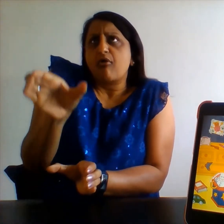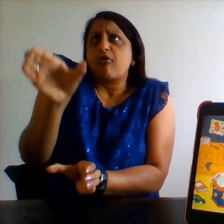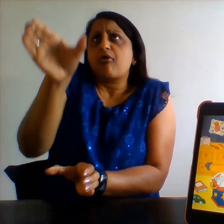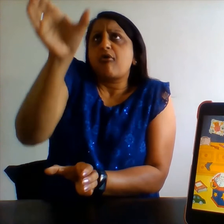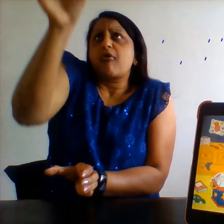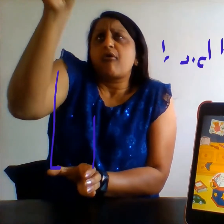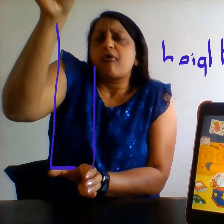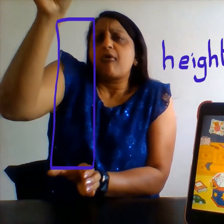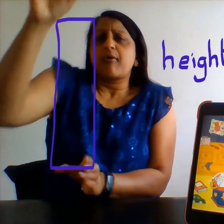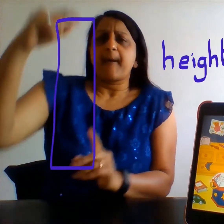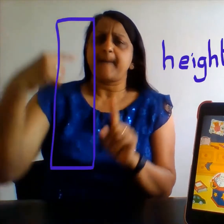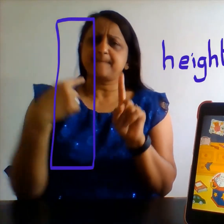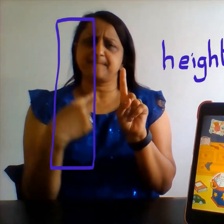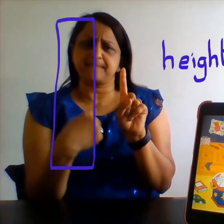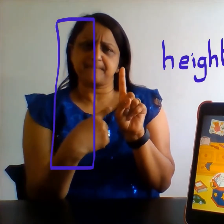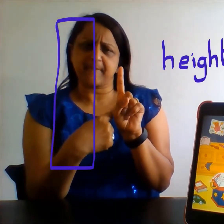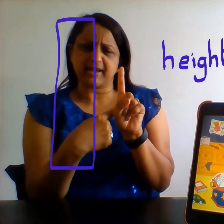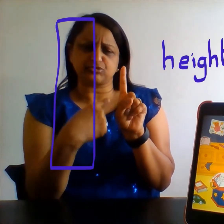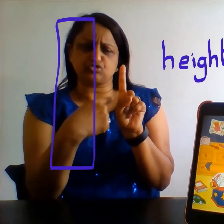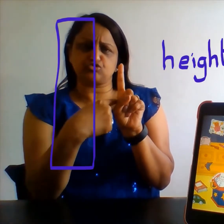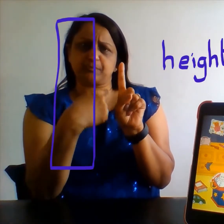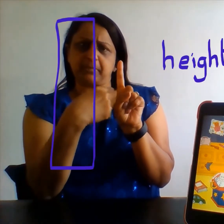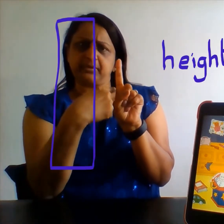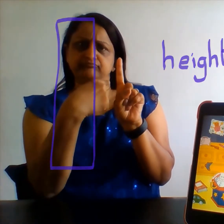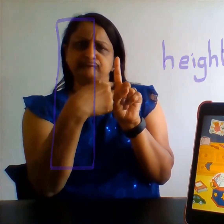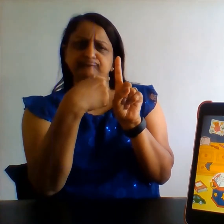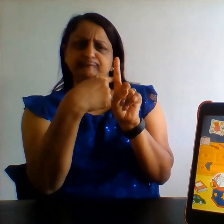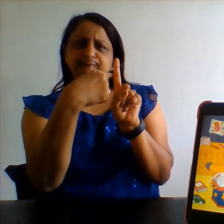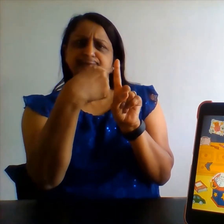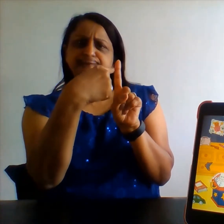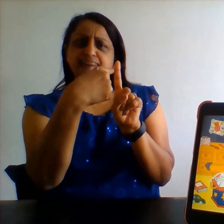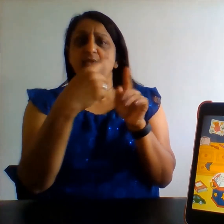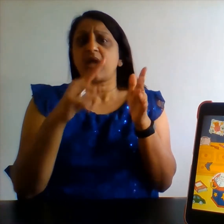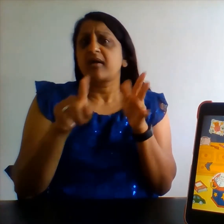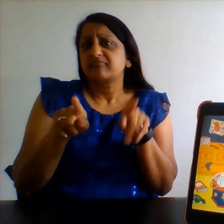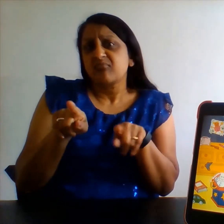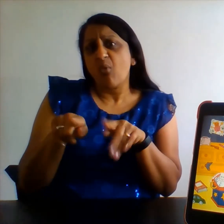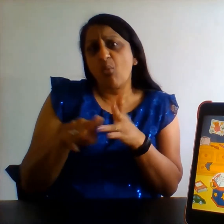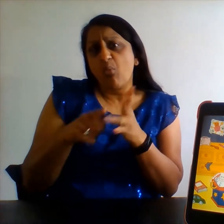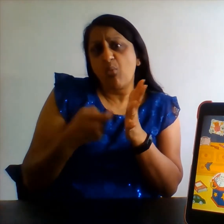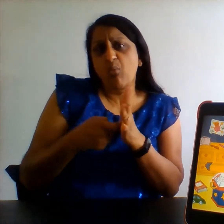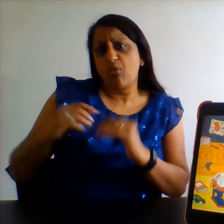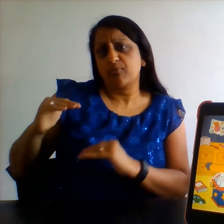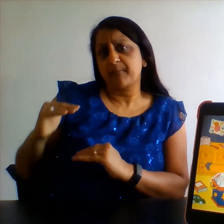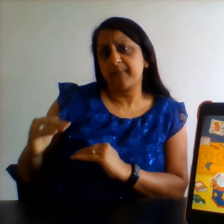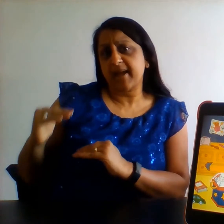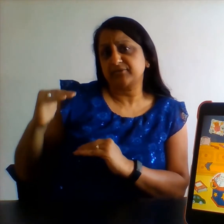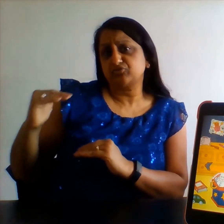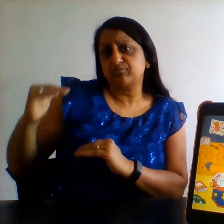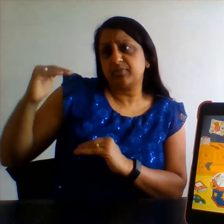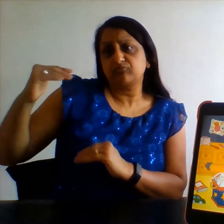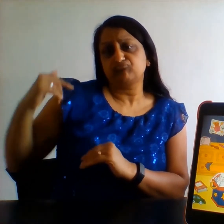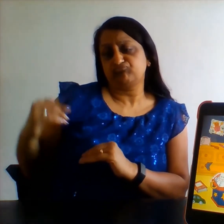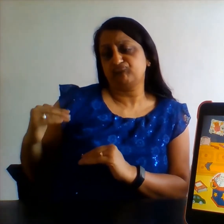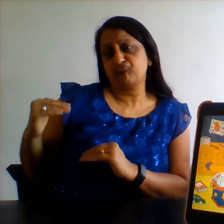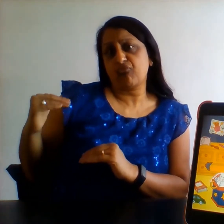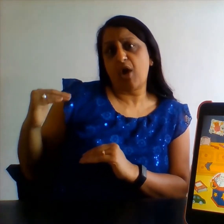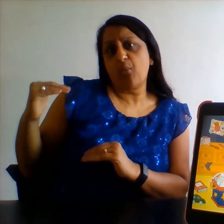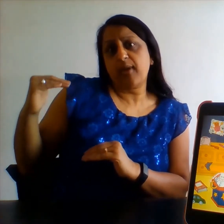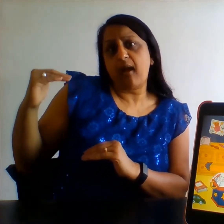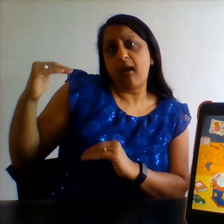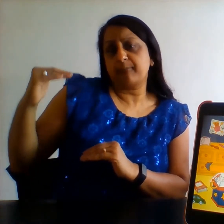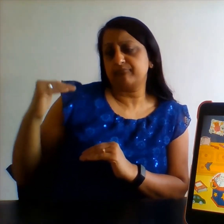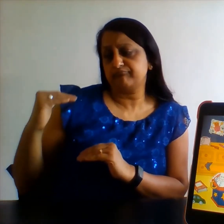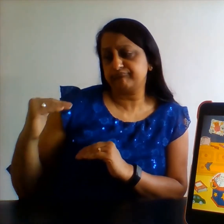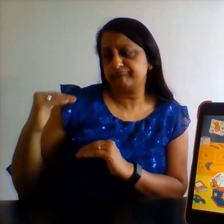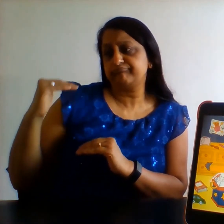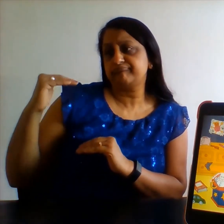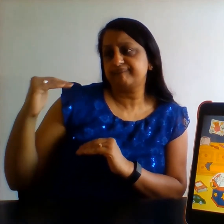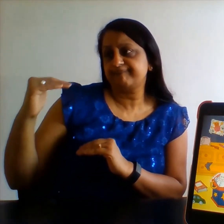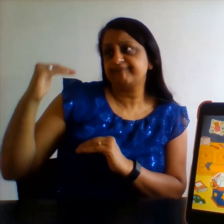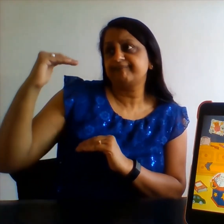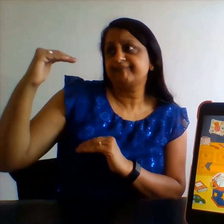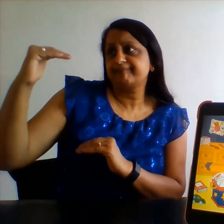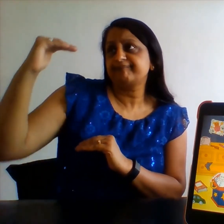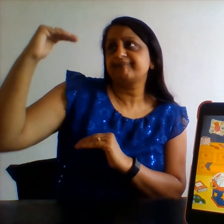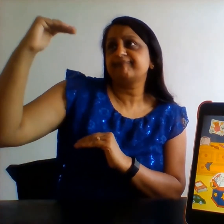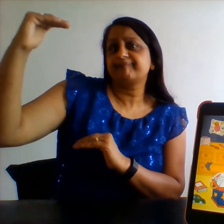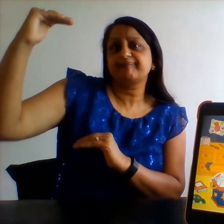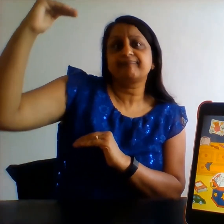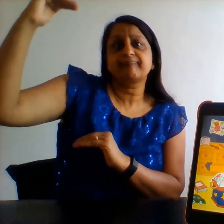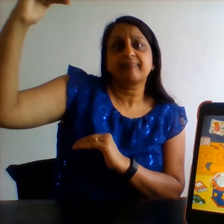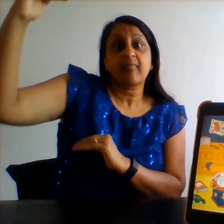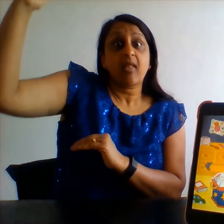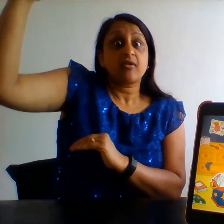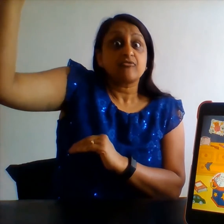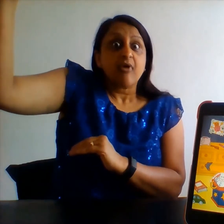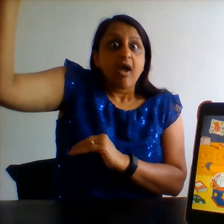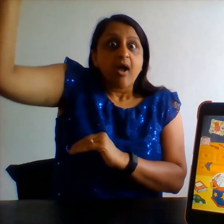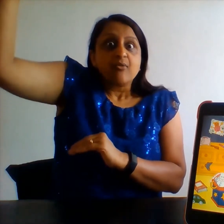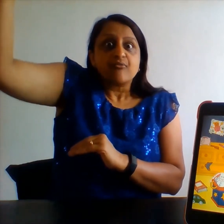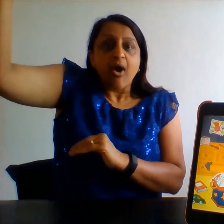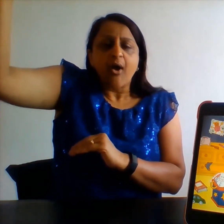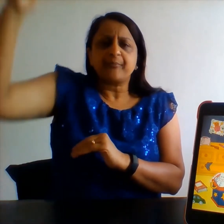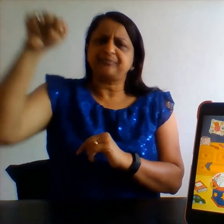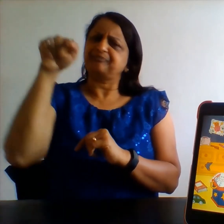Next to the chest of drawers is a height chart. It's also referred to as a measuring chart so that you can pinpoint how tall you've grown.